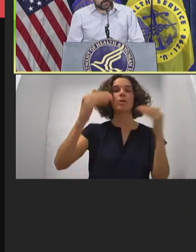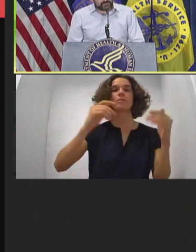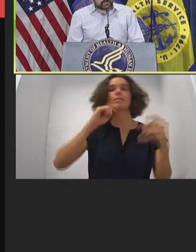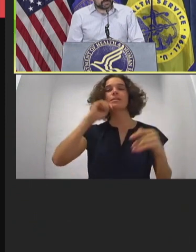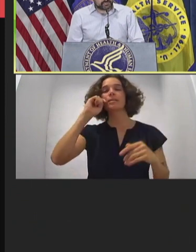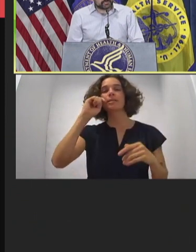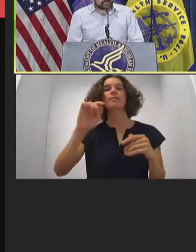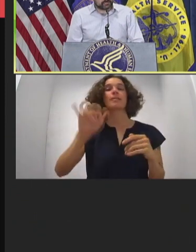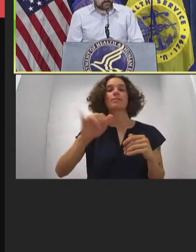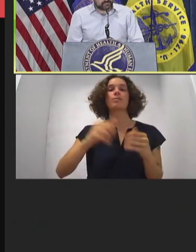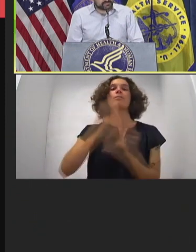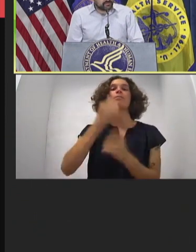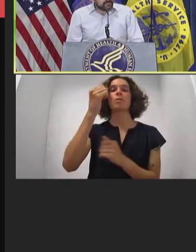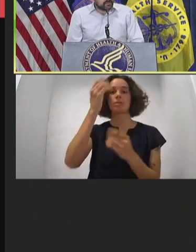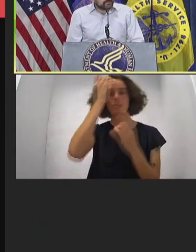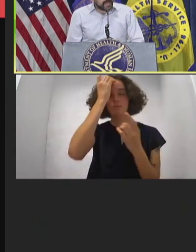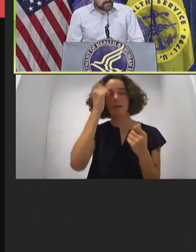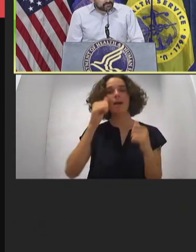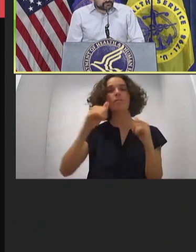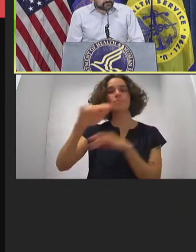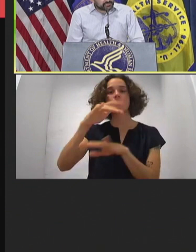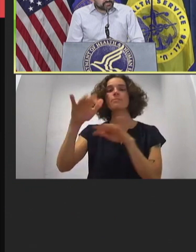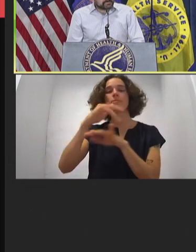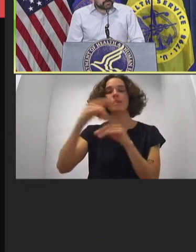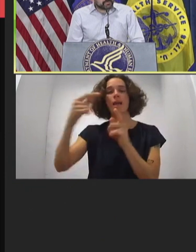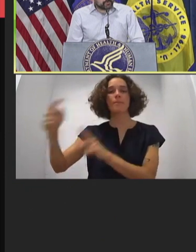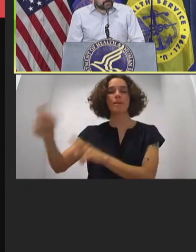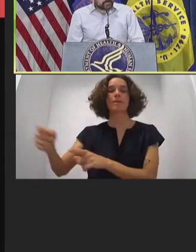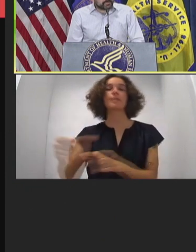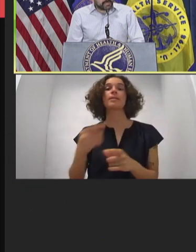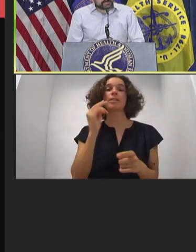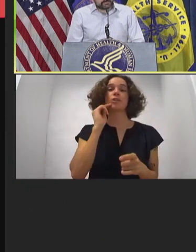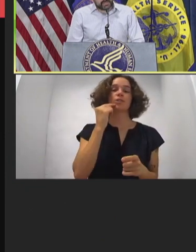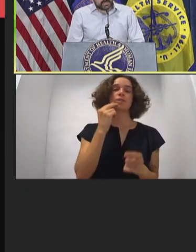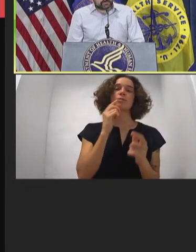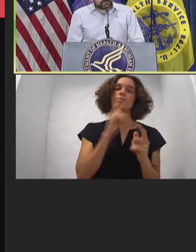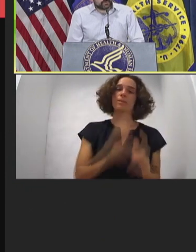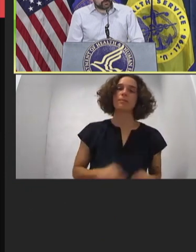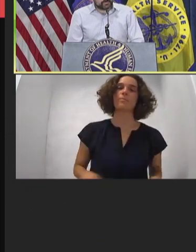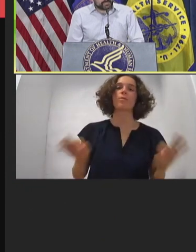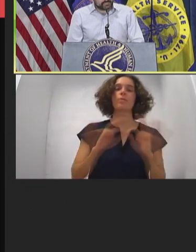transmission occurs. Adequate nutrition is very important, as is management of comorbidities